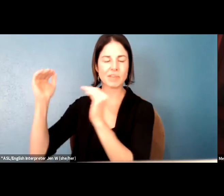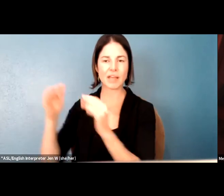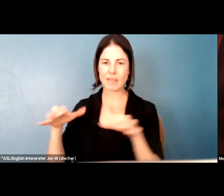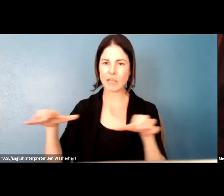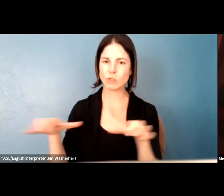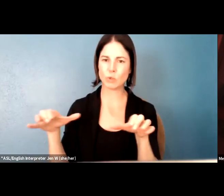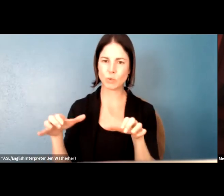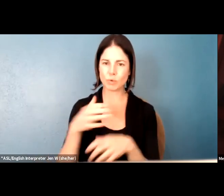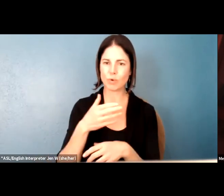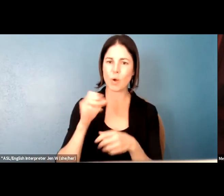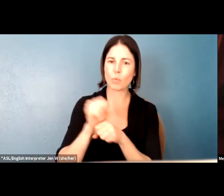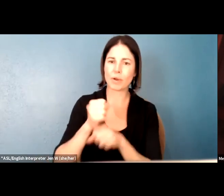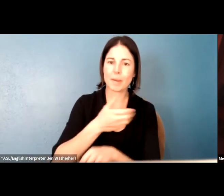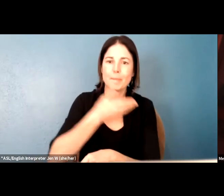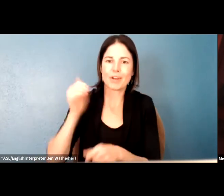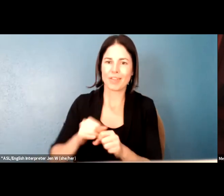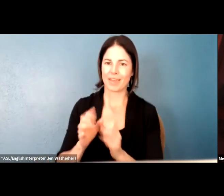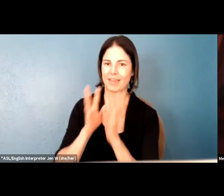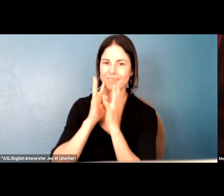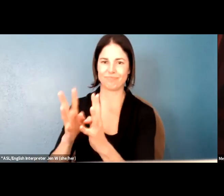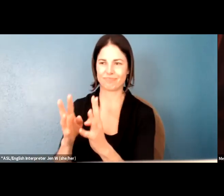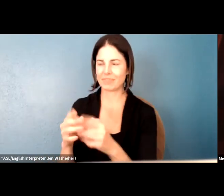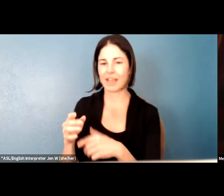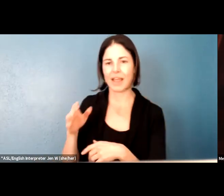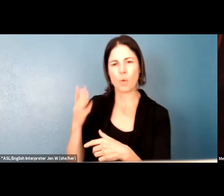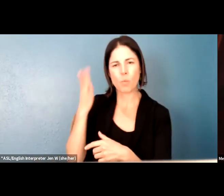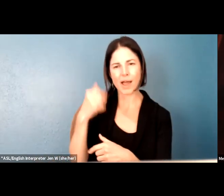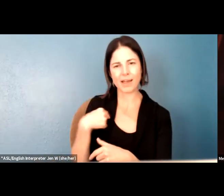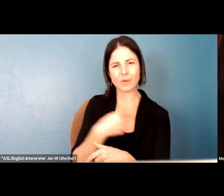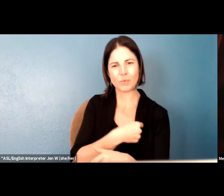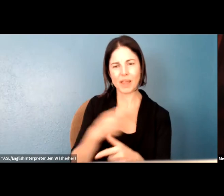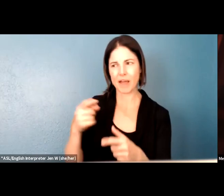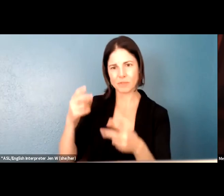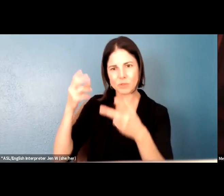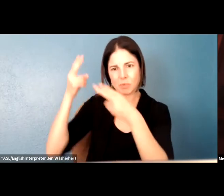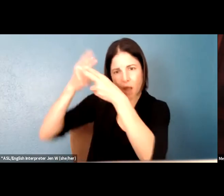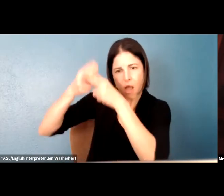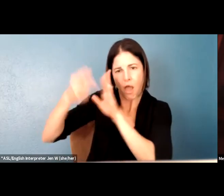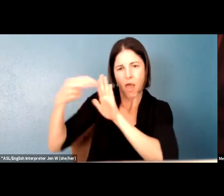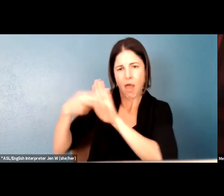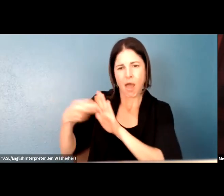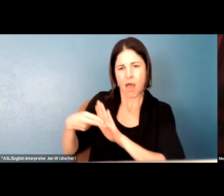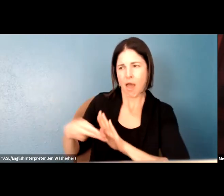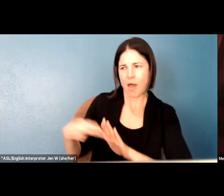better than they can articulate it. And why do we have to be so many things anyway? It's like the women who share existence